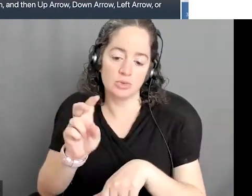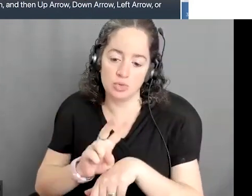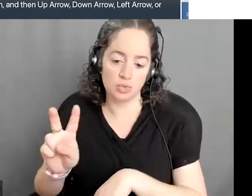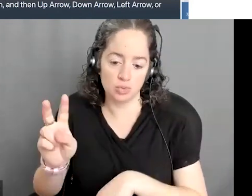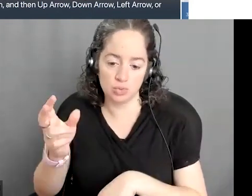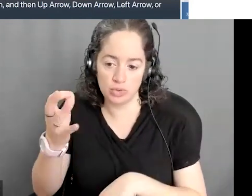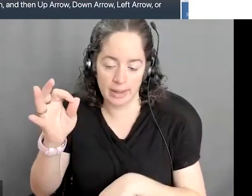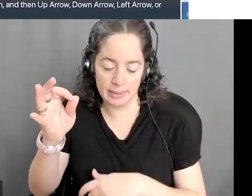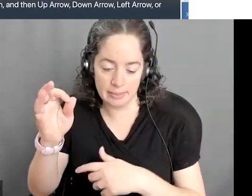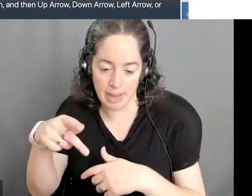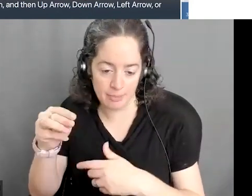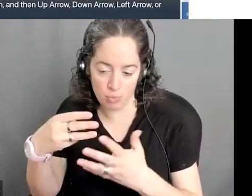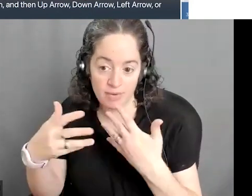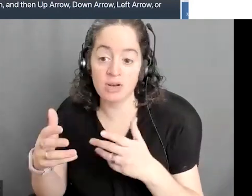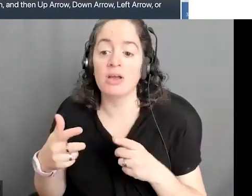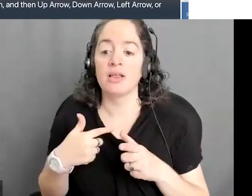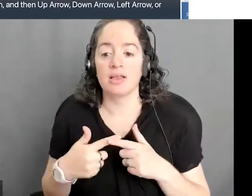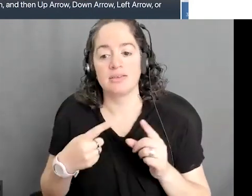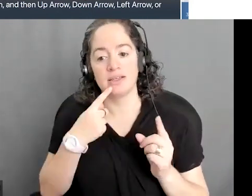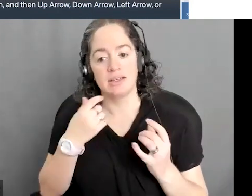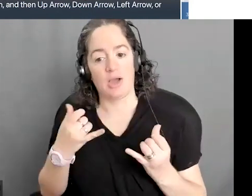It says you're currently on the cell inside of a table.